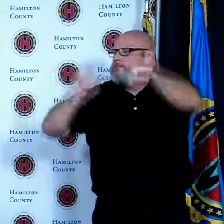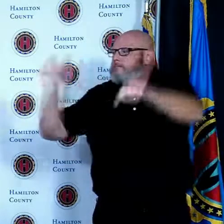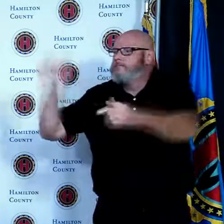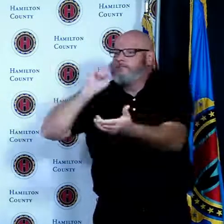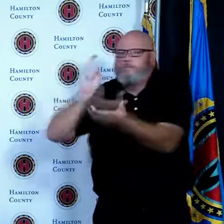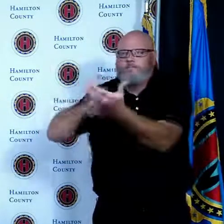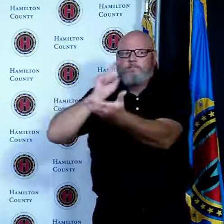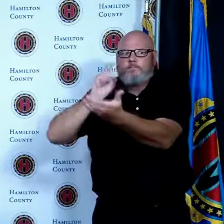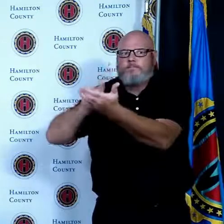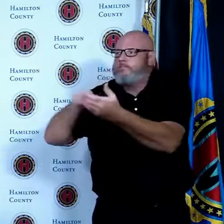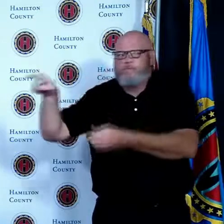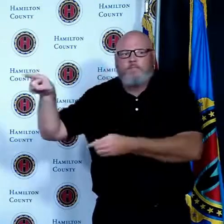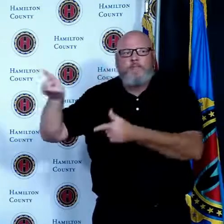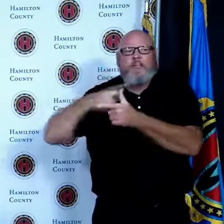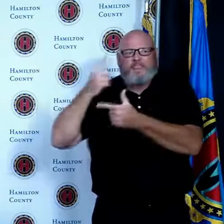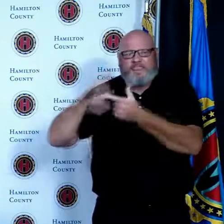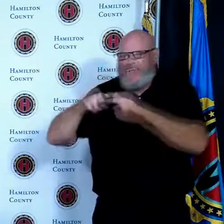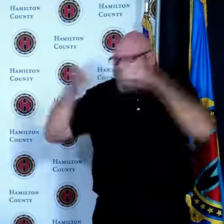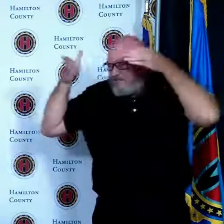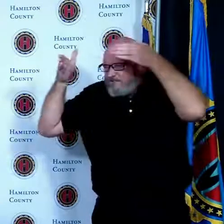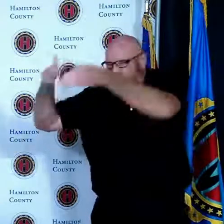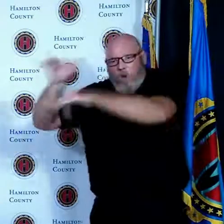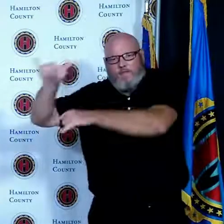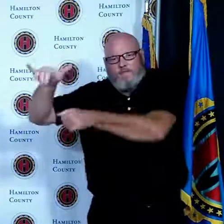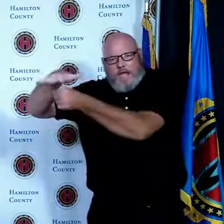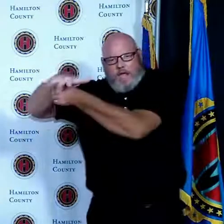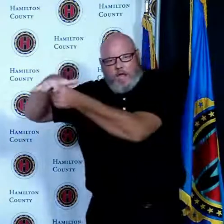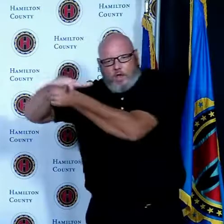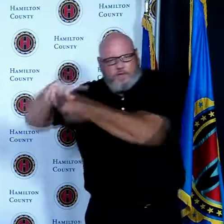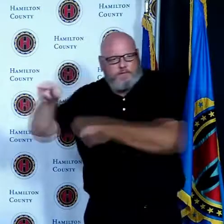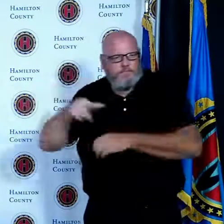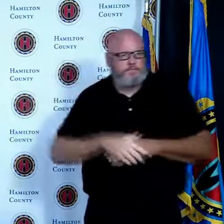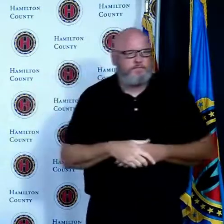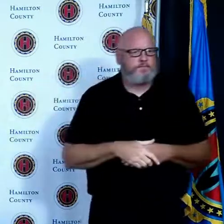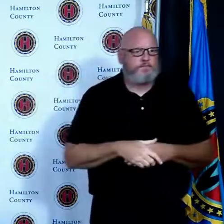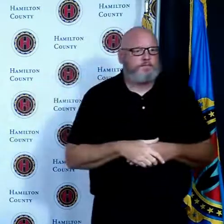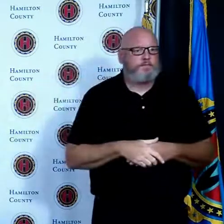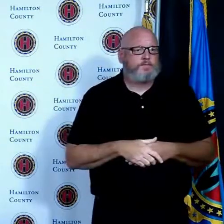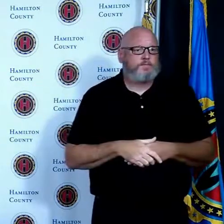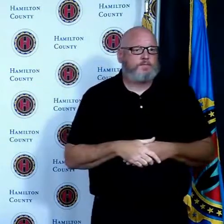outbreak mitigation that is needed Bridget do we have another we have